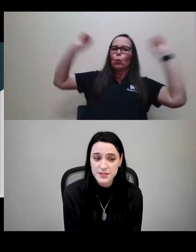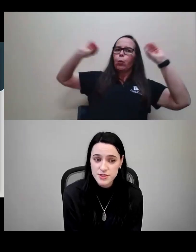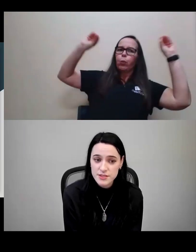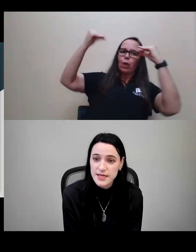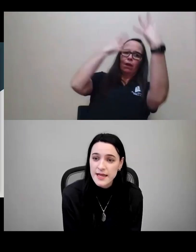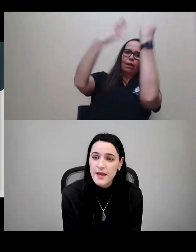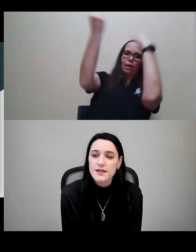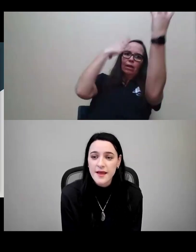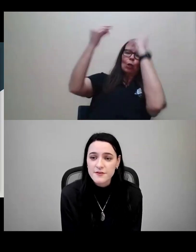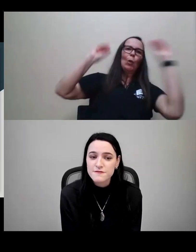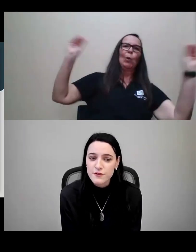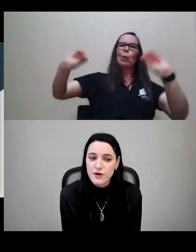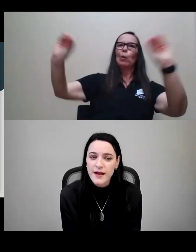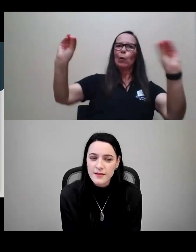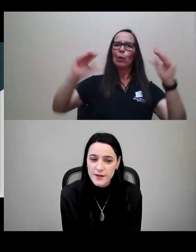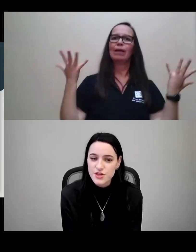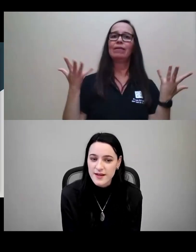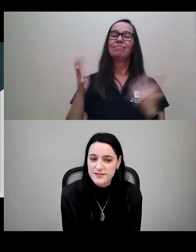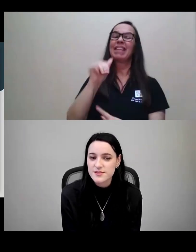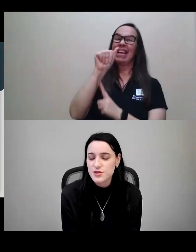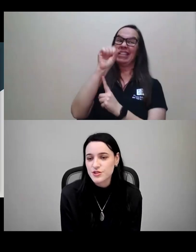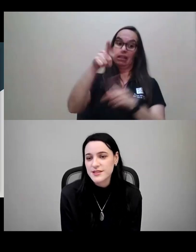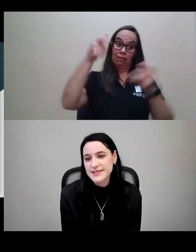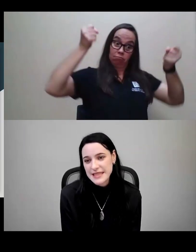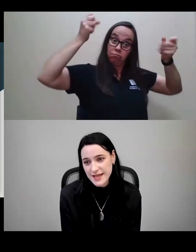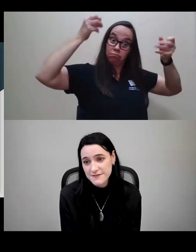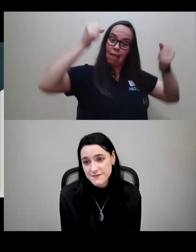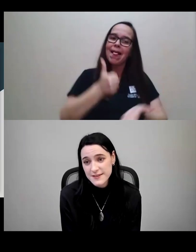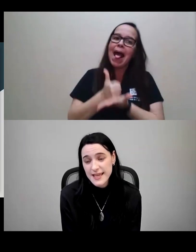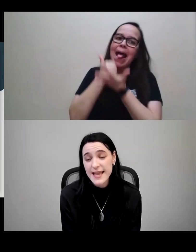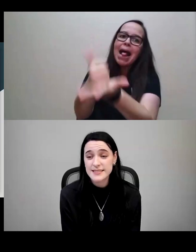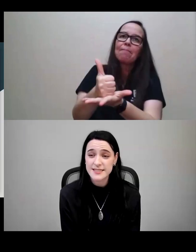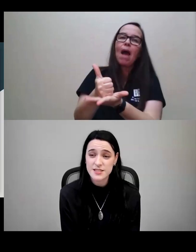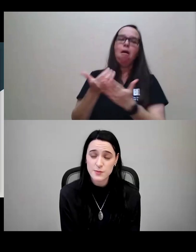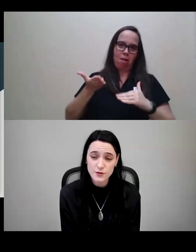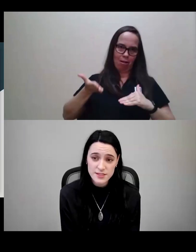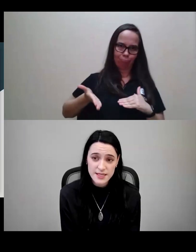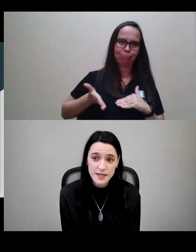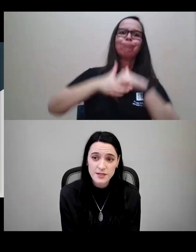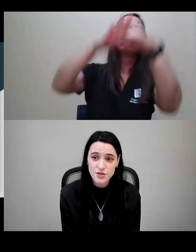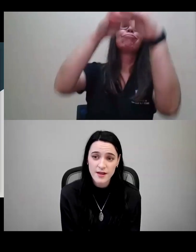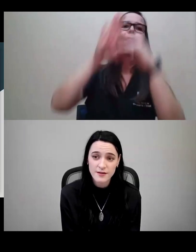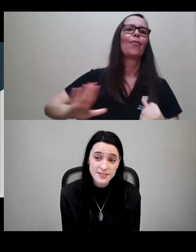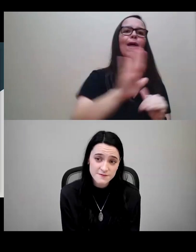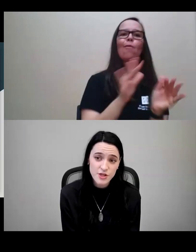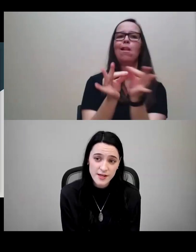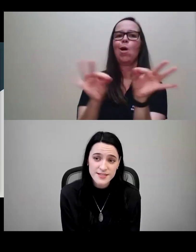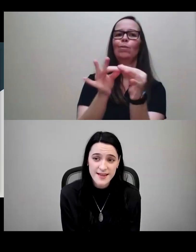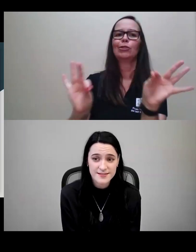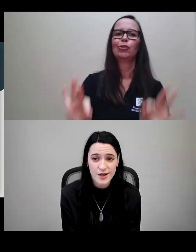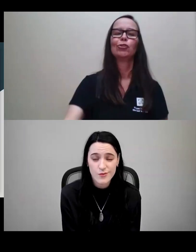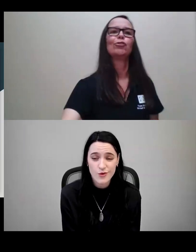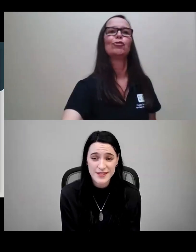deprivation? Lack of full language access early in life and exposing a child, a deaf child to ASL